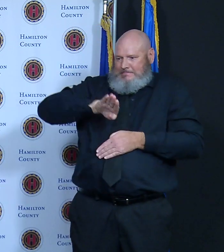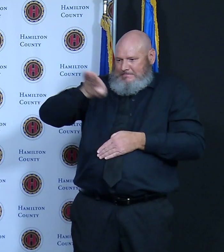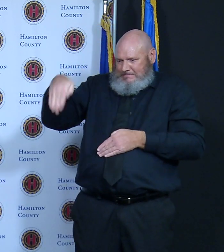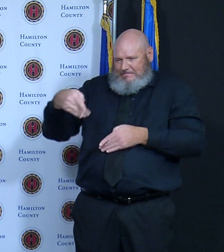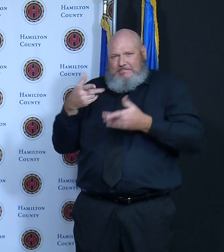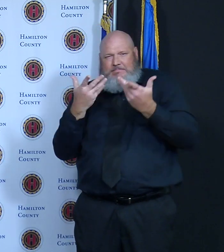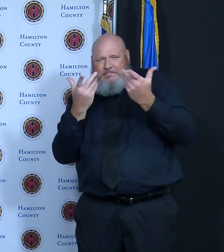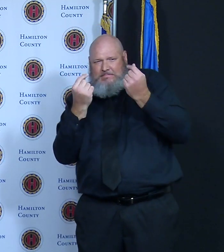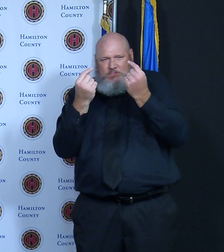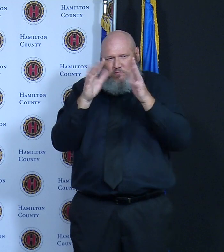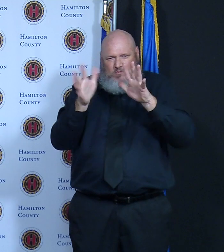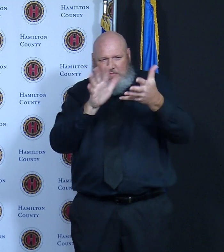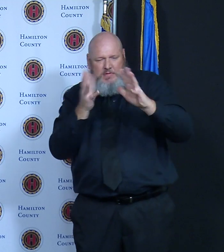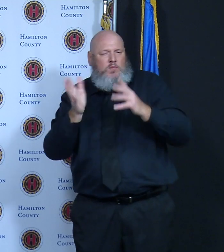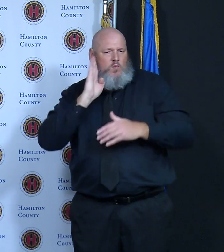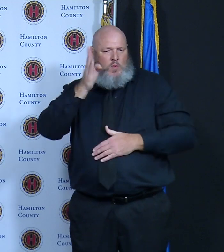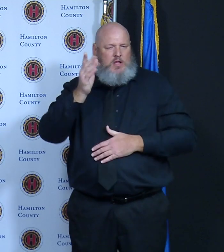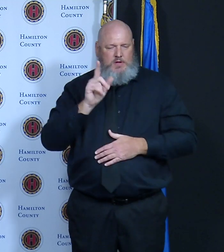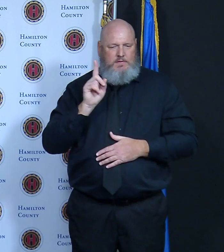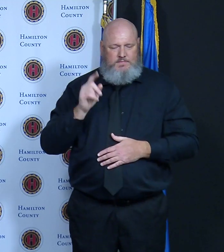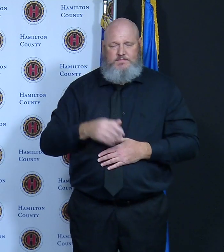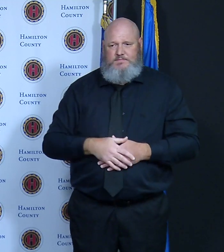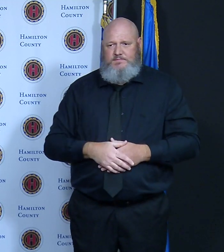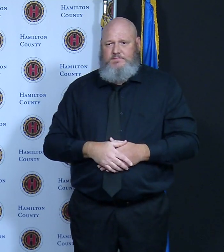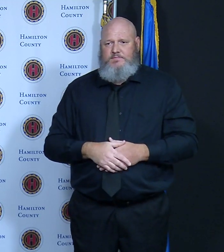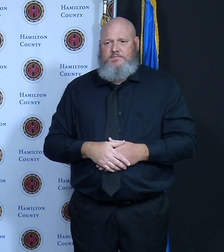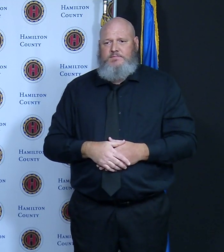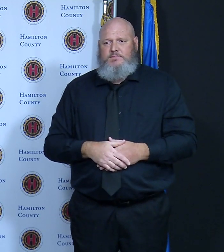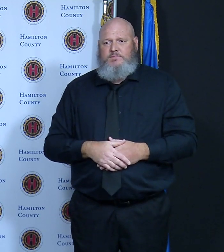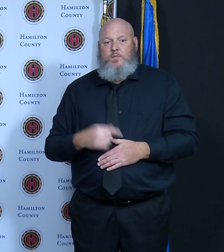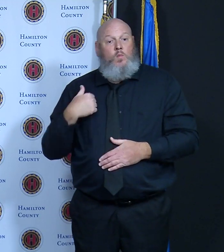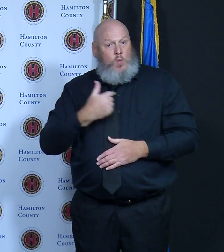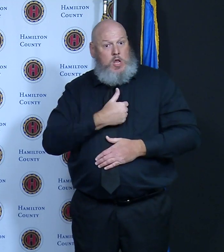the need for capacity and near future and so if we do these